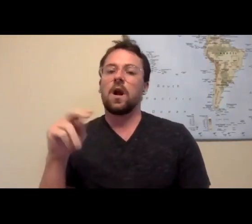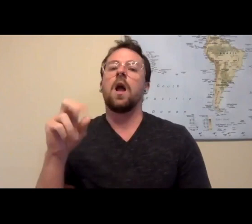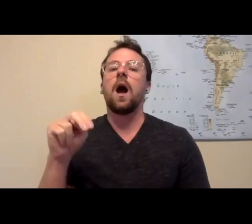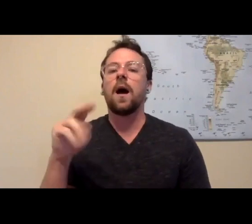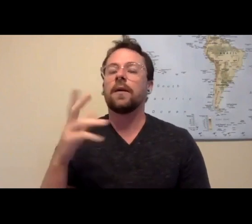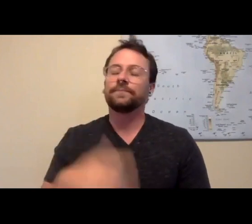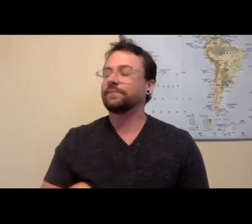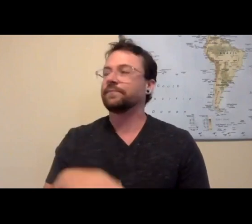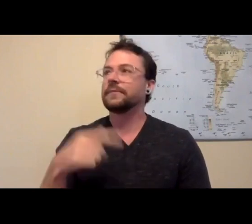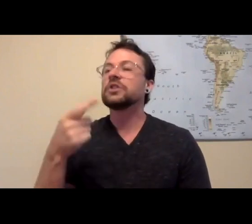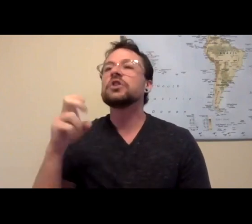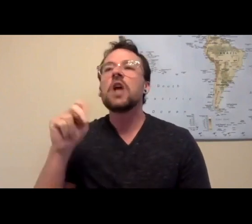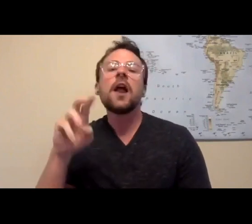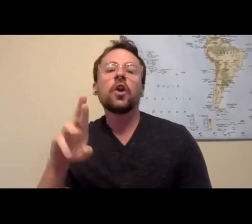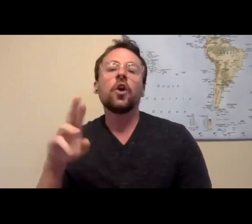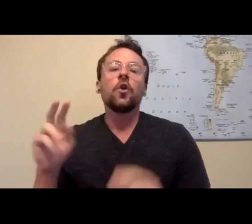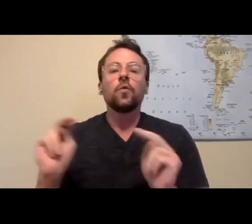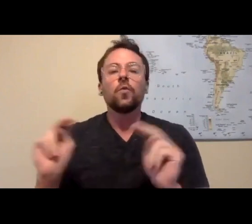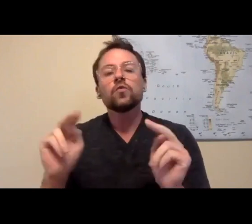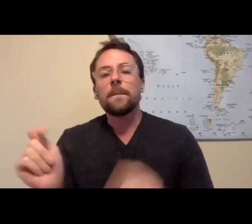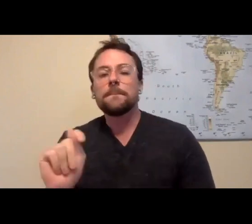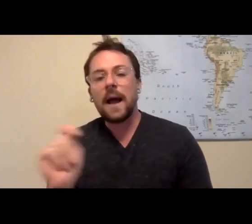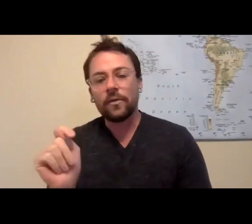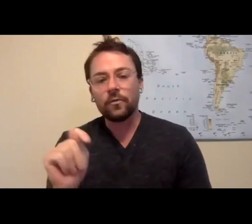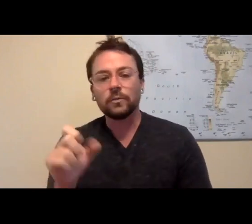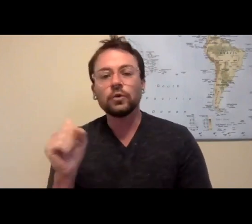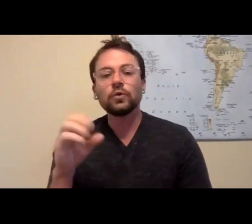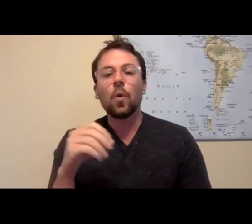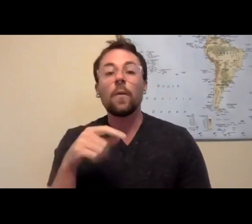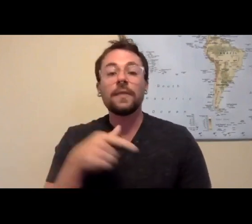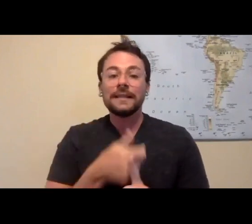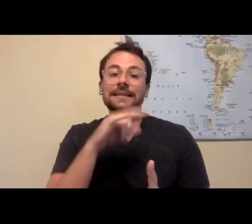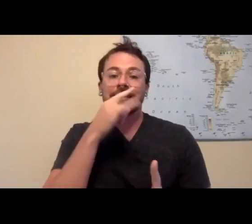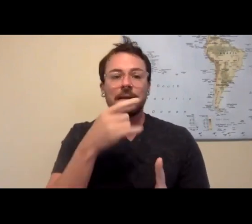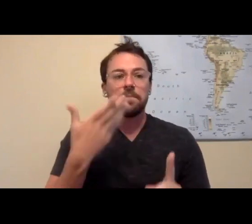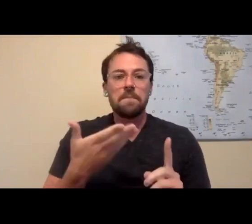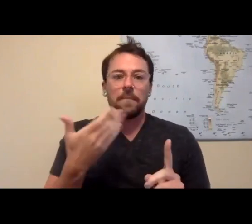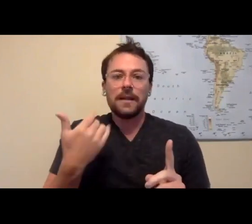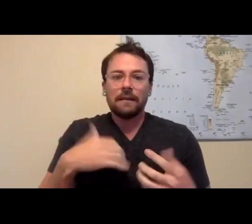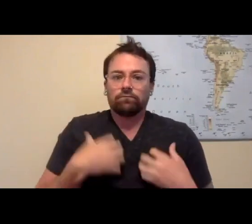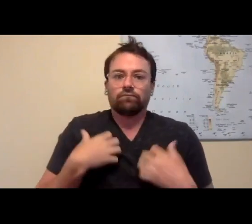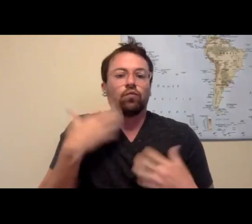But I think every school should have at least one or two gender neutral bathrooms at a minimum